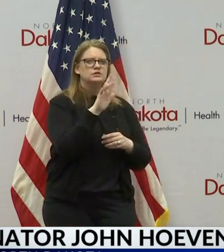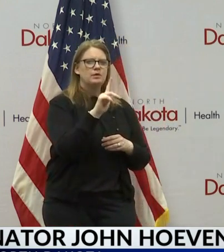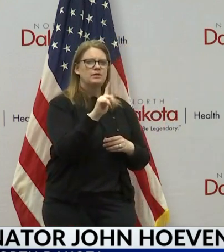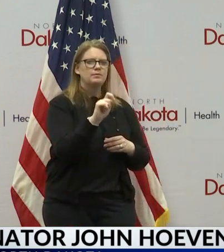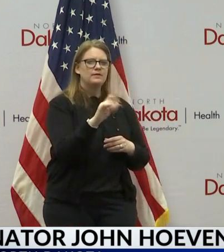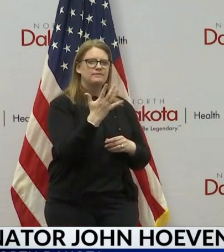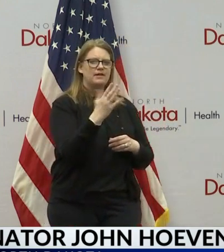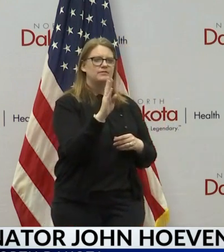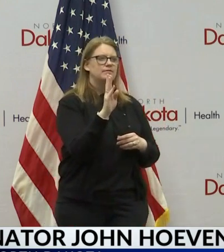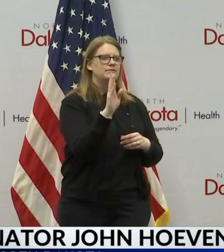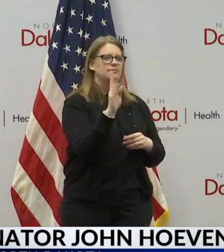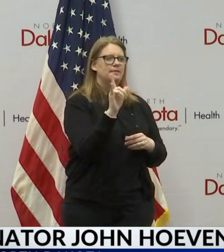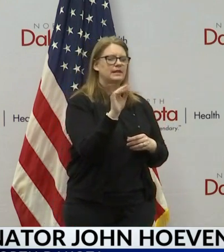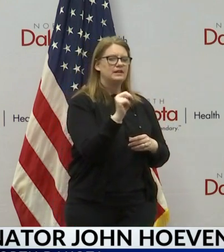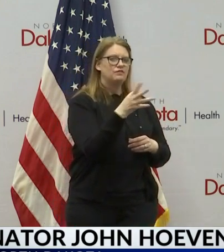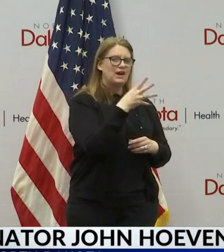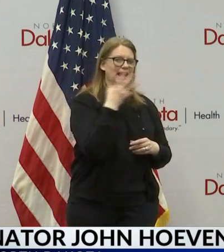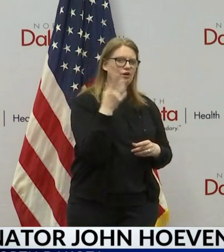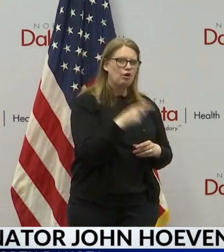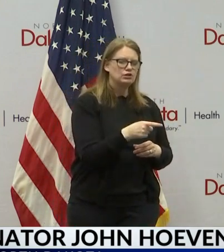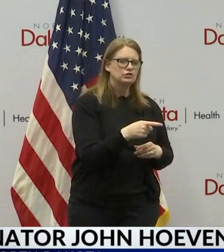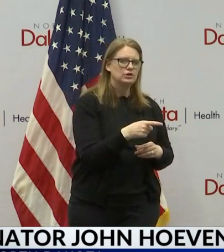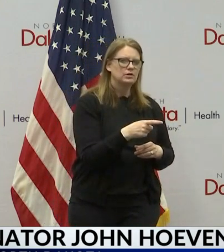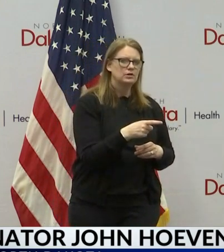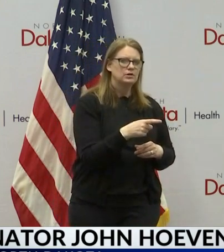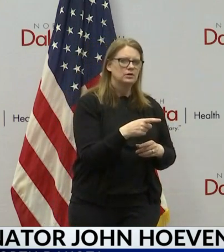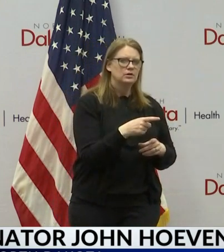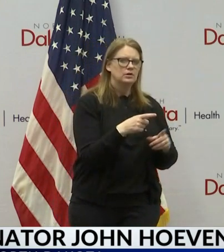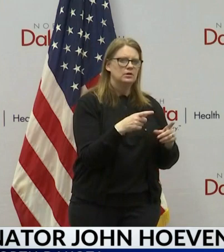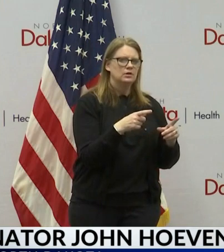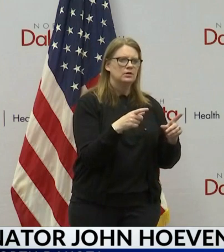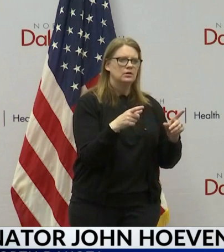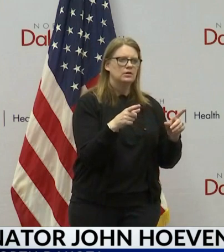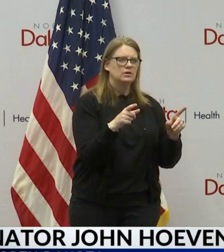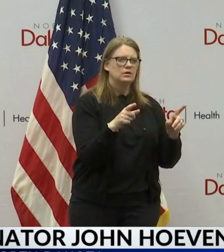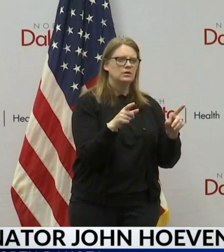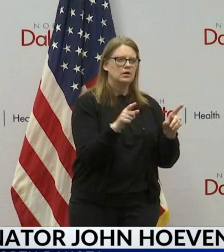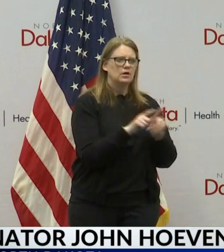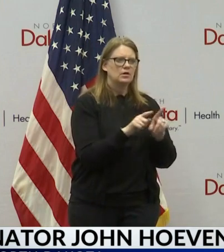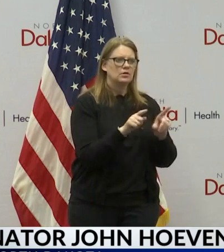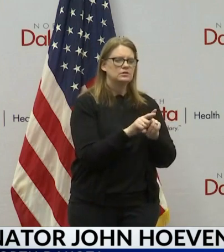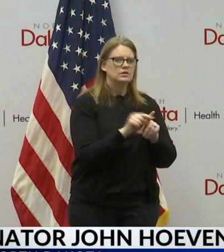OTHER THINGS BRIEFLY. I TALKED ABOUT AGRICULTURE BEFORE AND I WAS ABLE TO